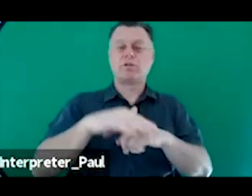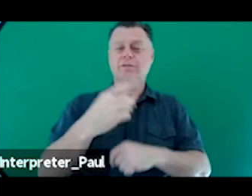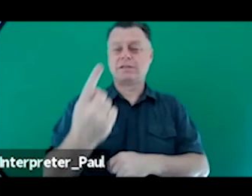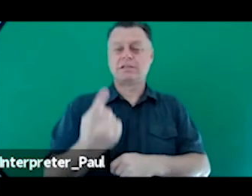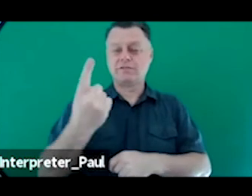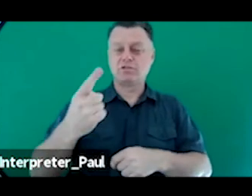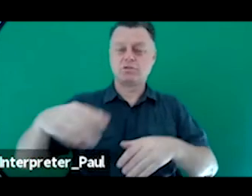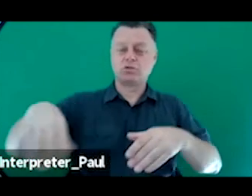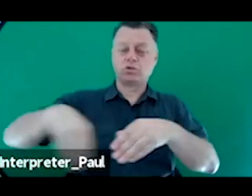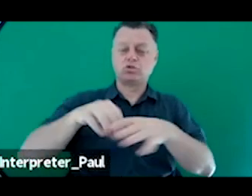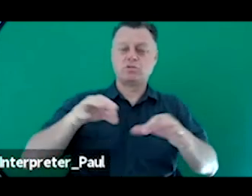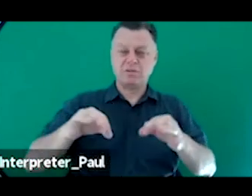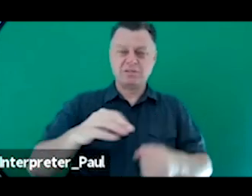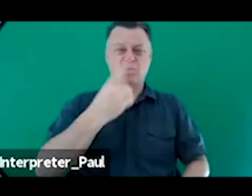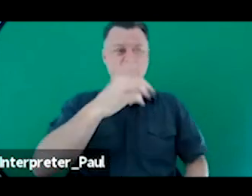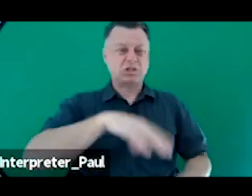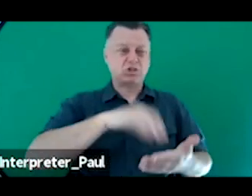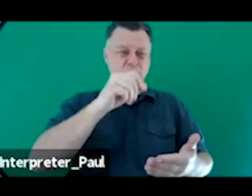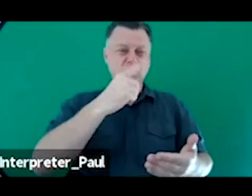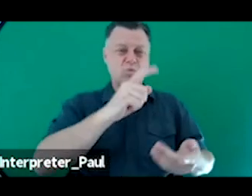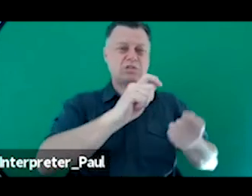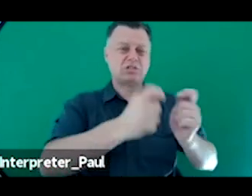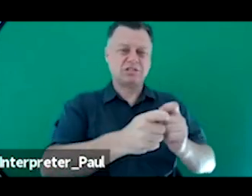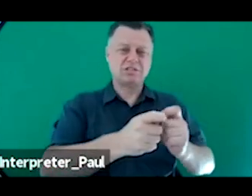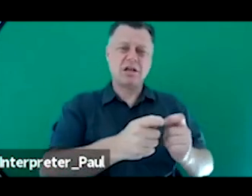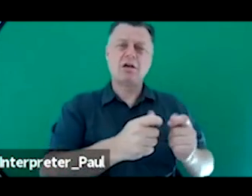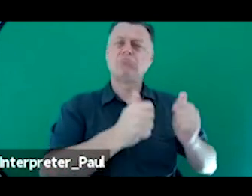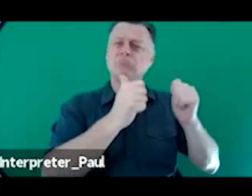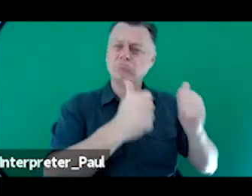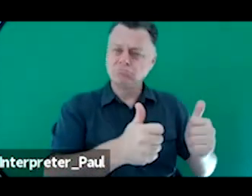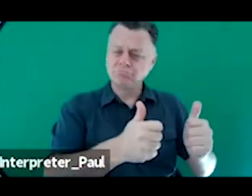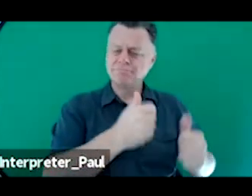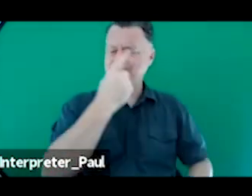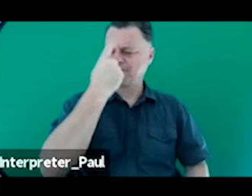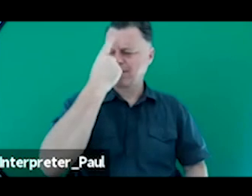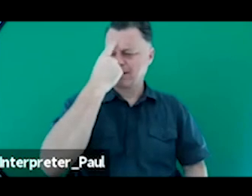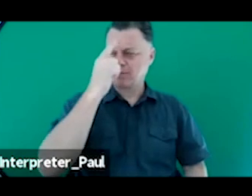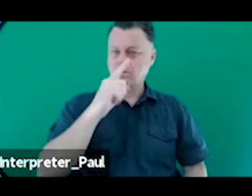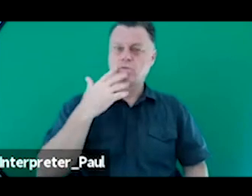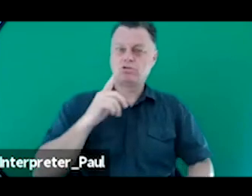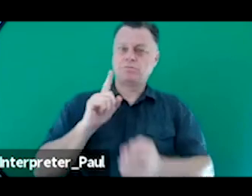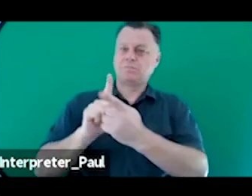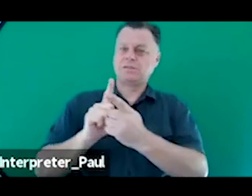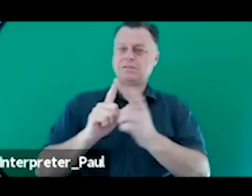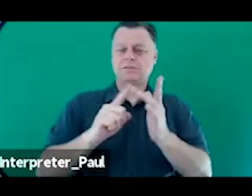one time for one person, it's useful that when we talk to the instructor and we say, "Here's the